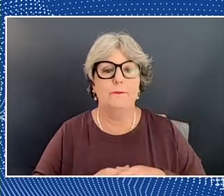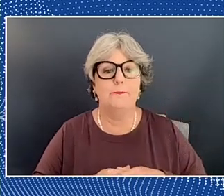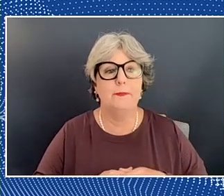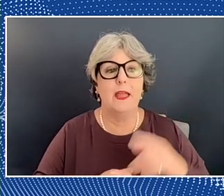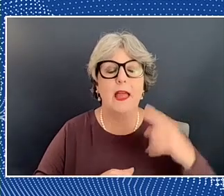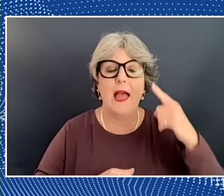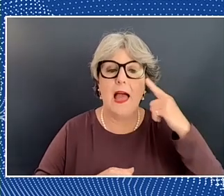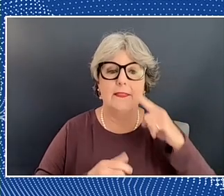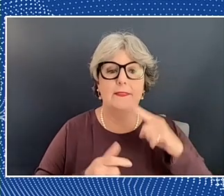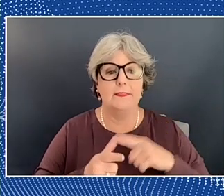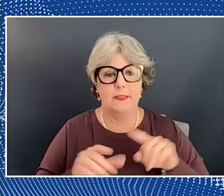direction.